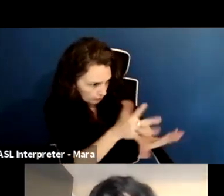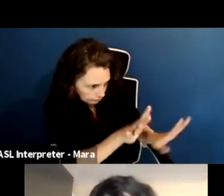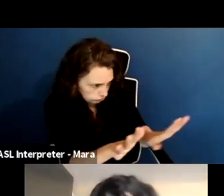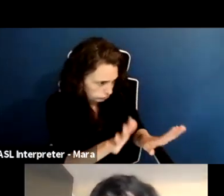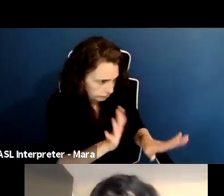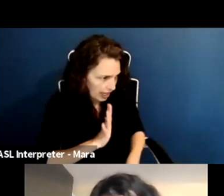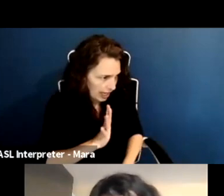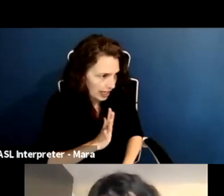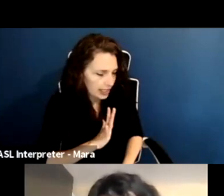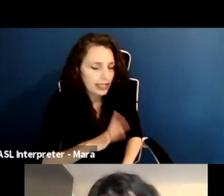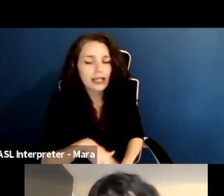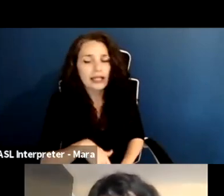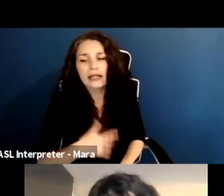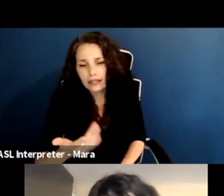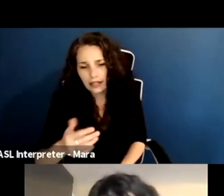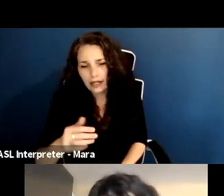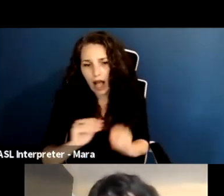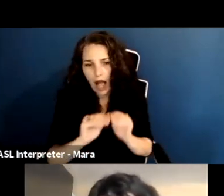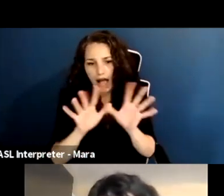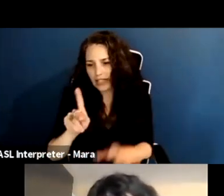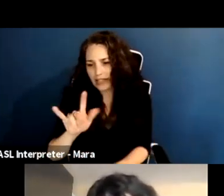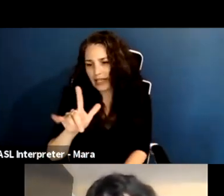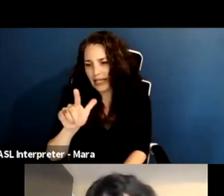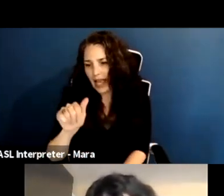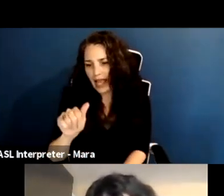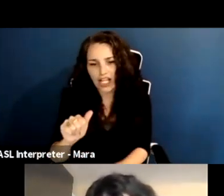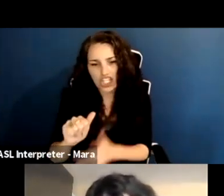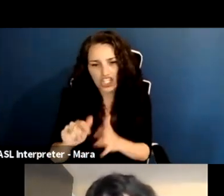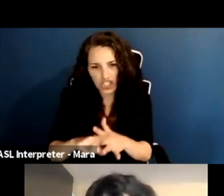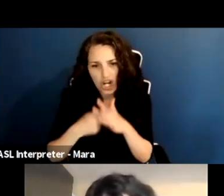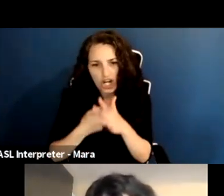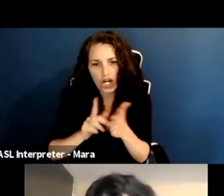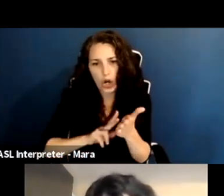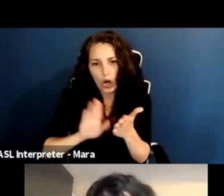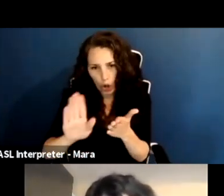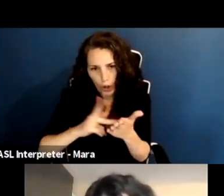Obviously, Kayla started what she's doing because of COVID.